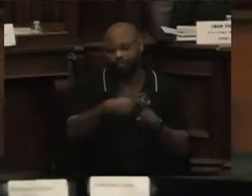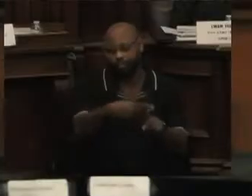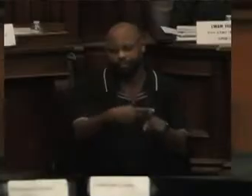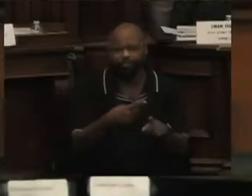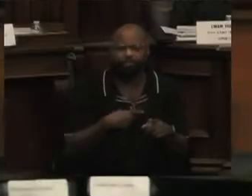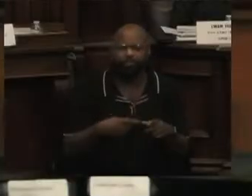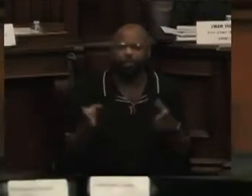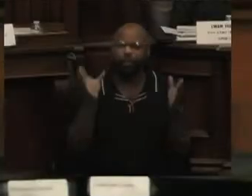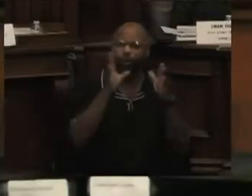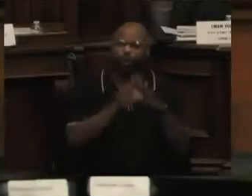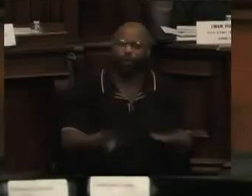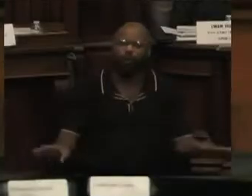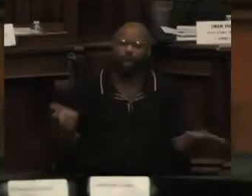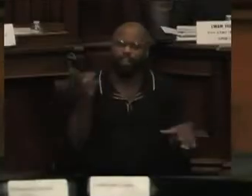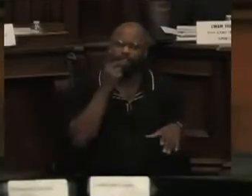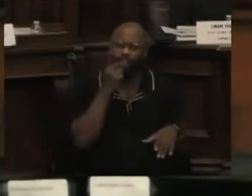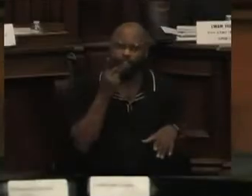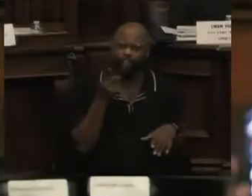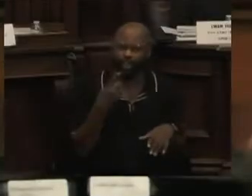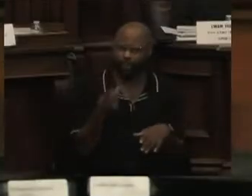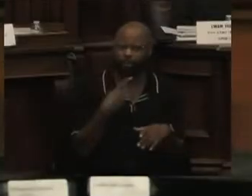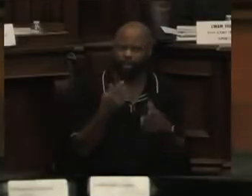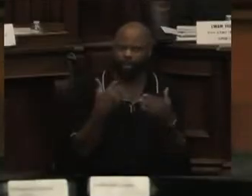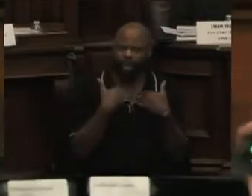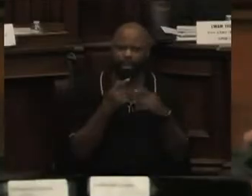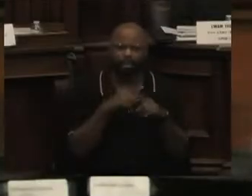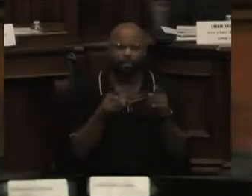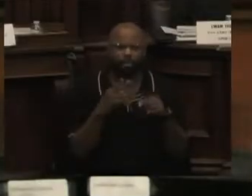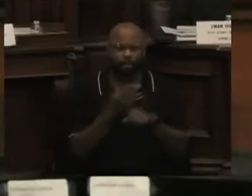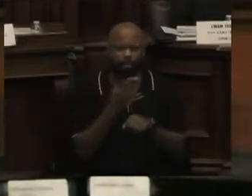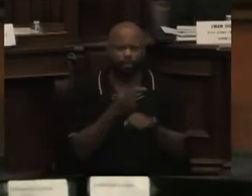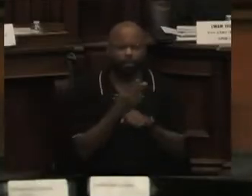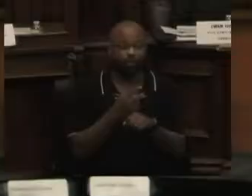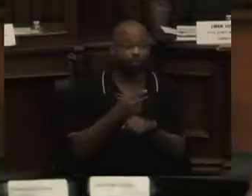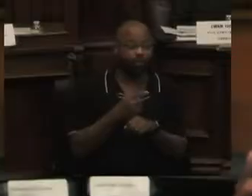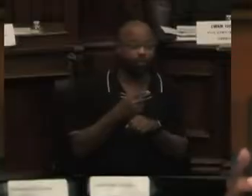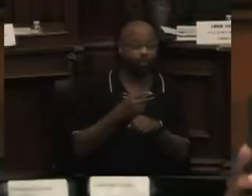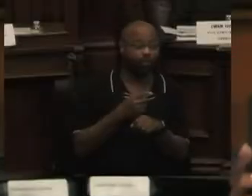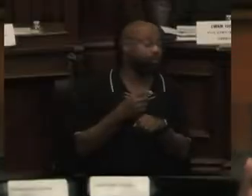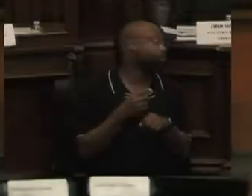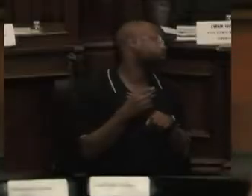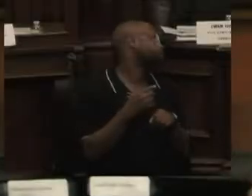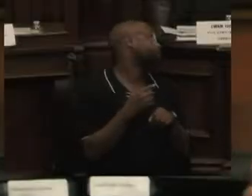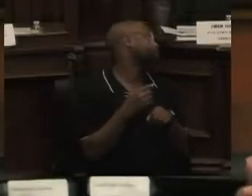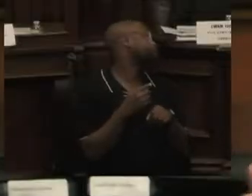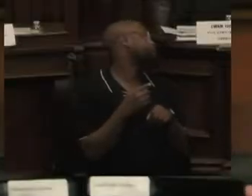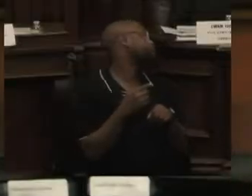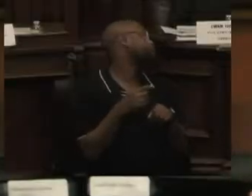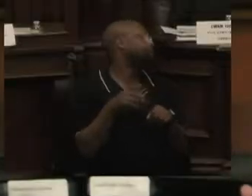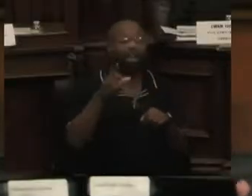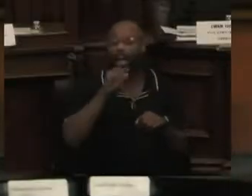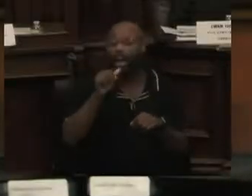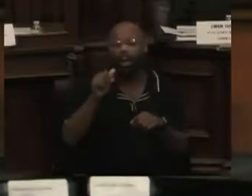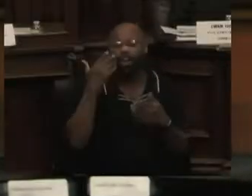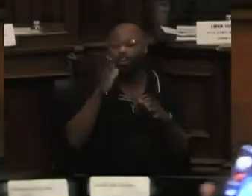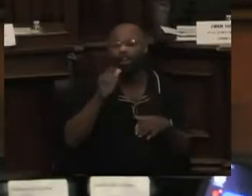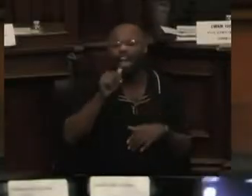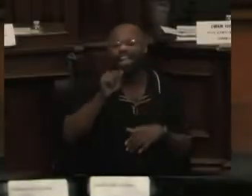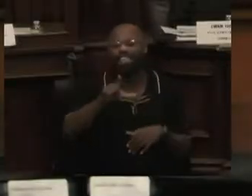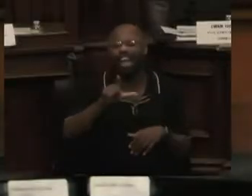and I take her out to dinner maybe once a month. And it's the most quietest dinner that